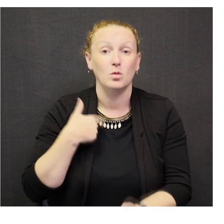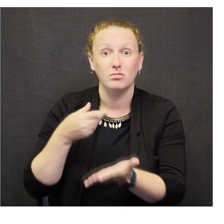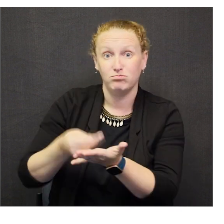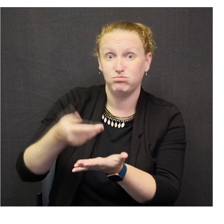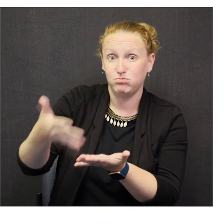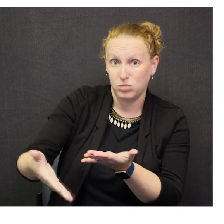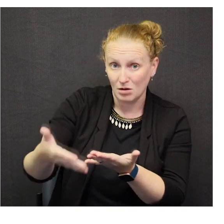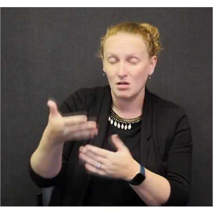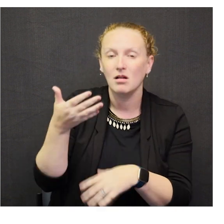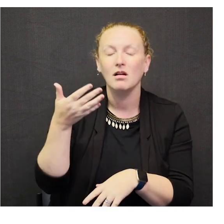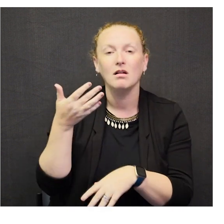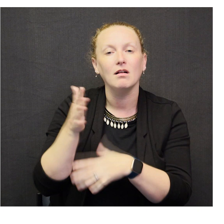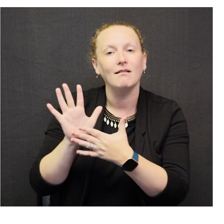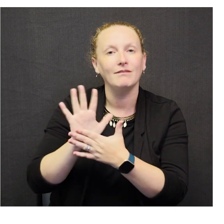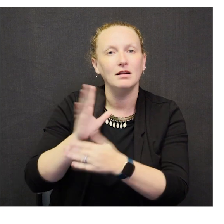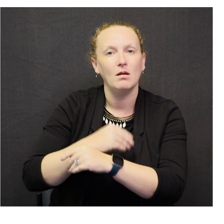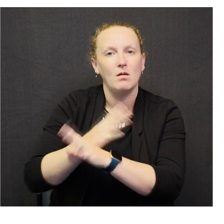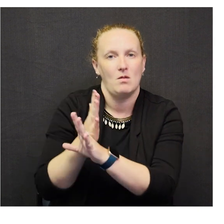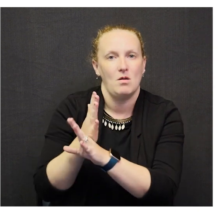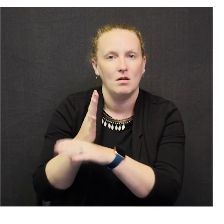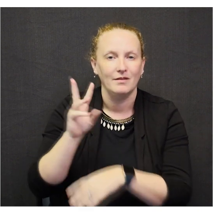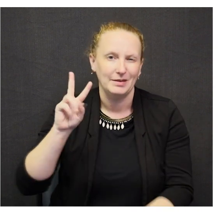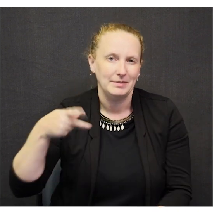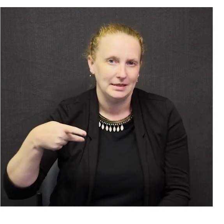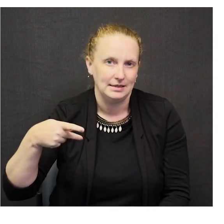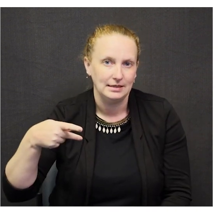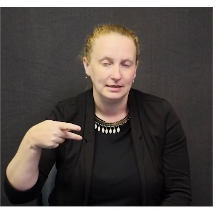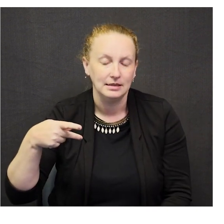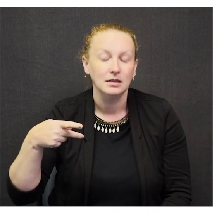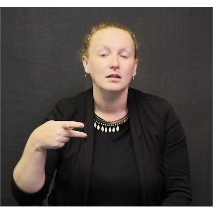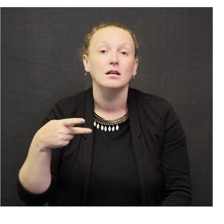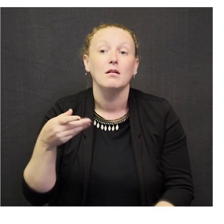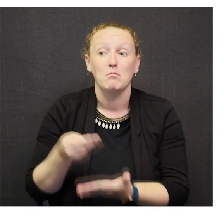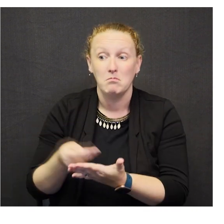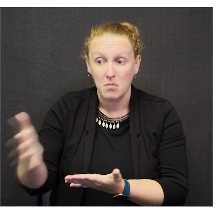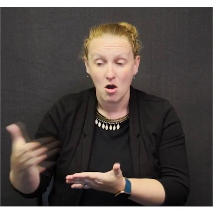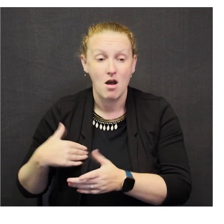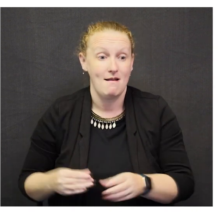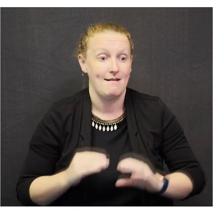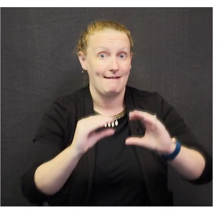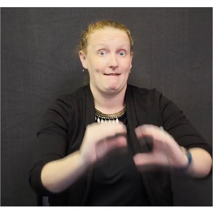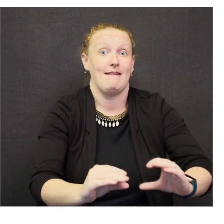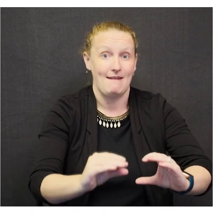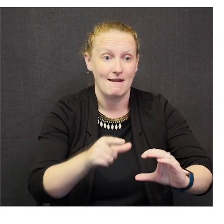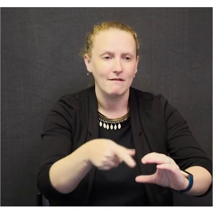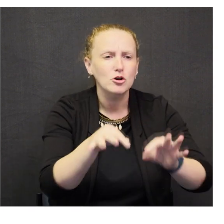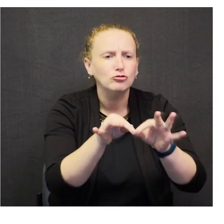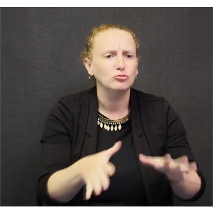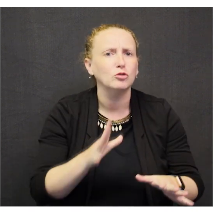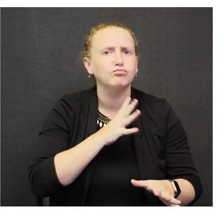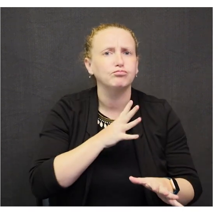their video phone home and simply plug them in via data cable to their router, and